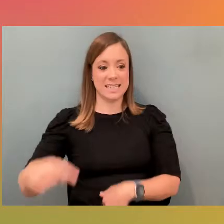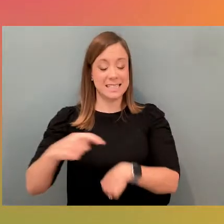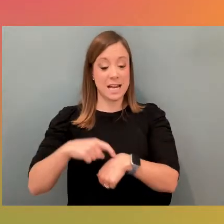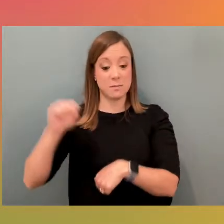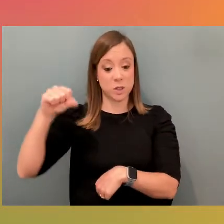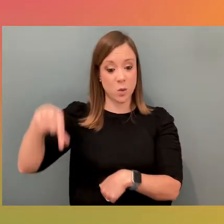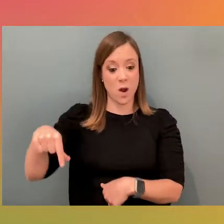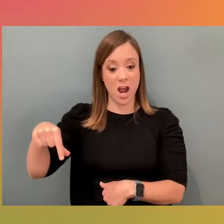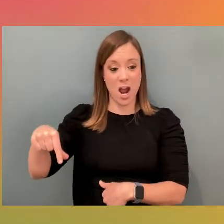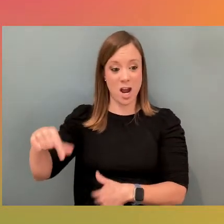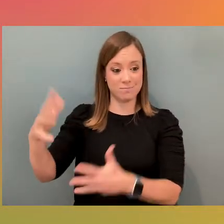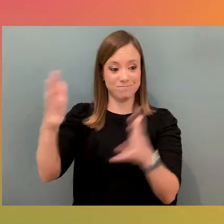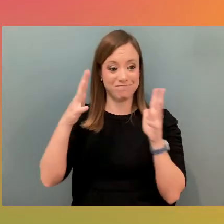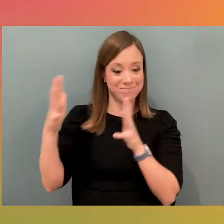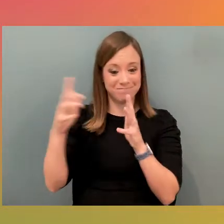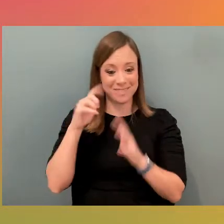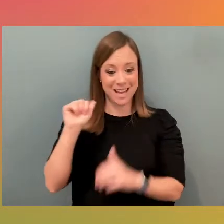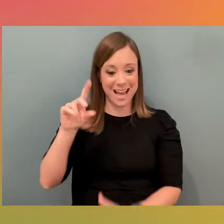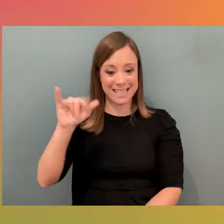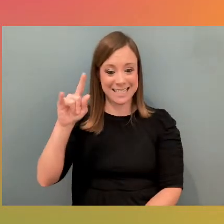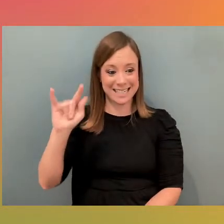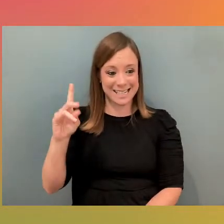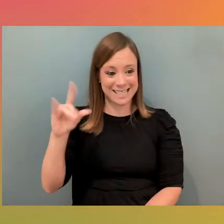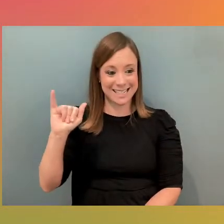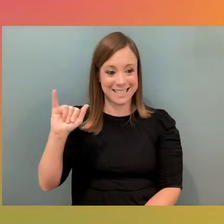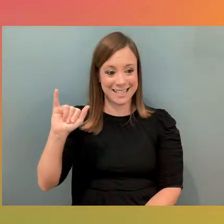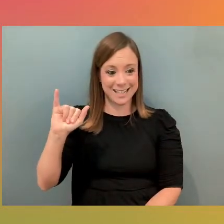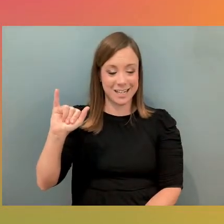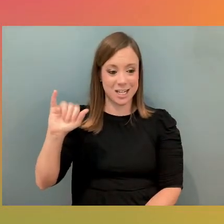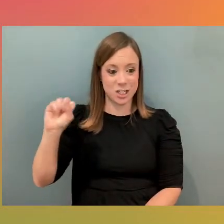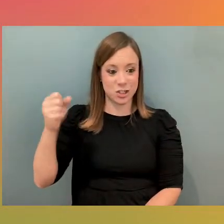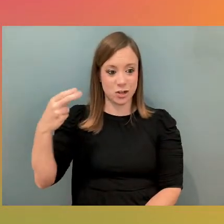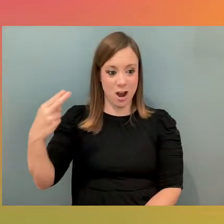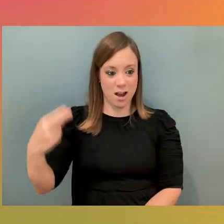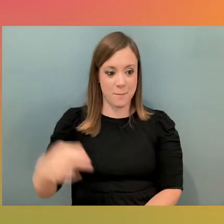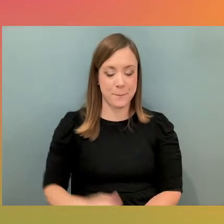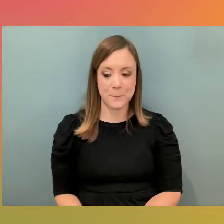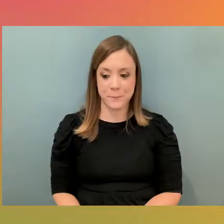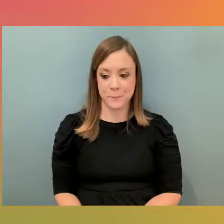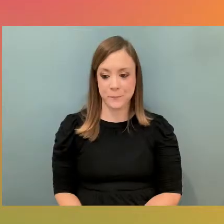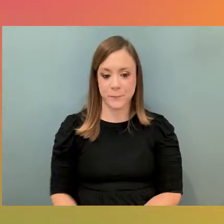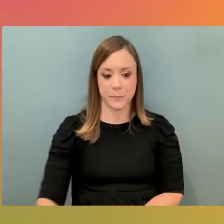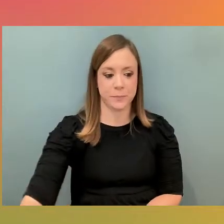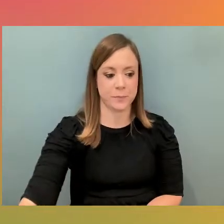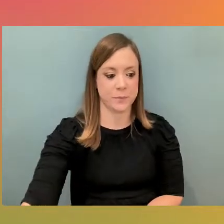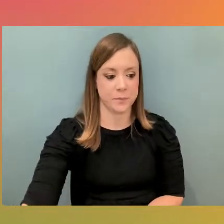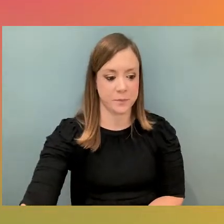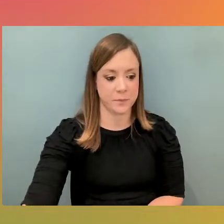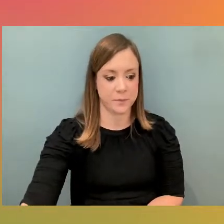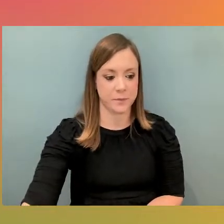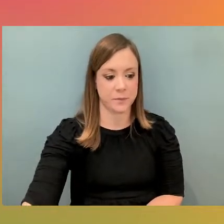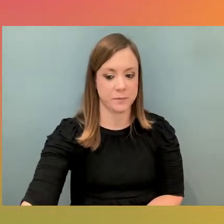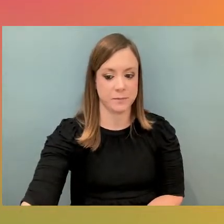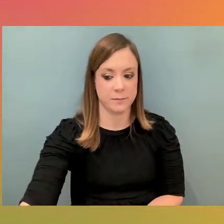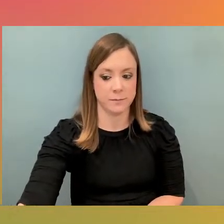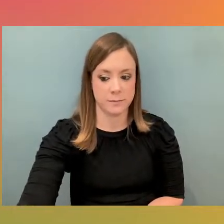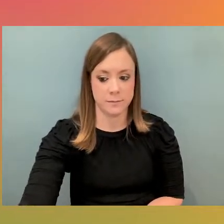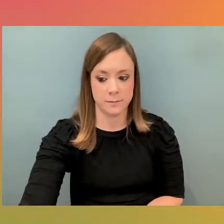IN WITH ME. HAPPY SOLSTICE.